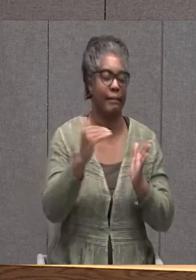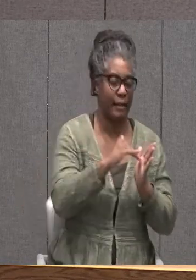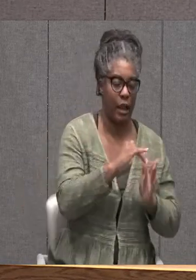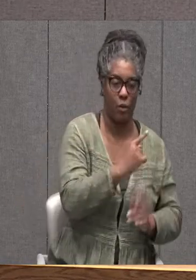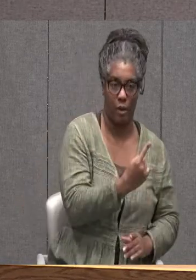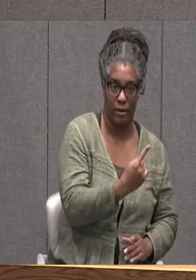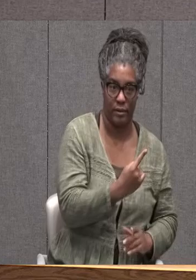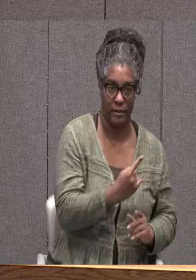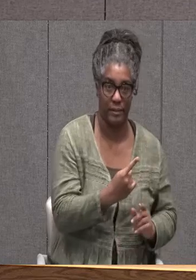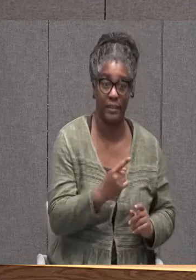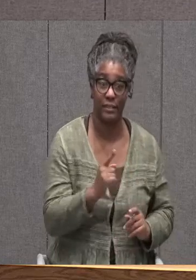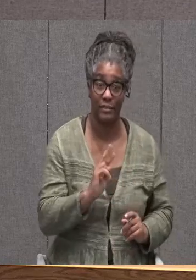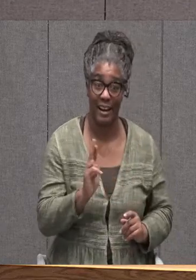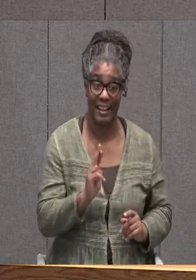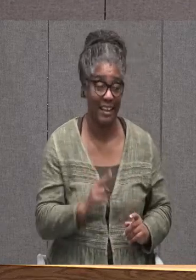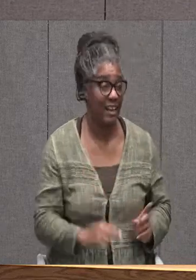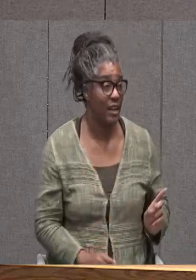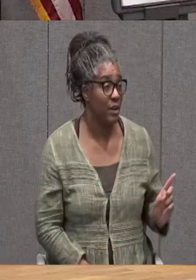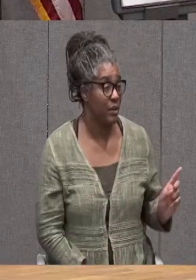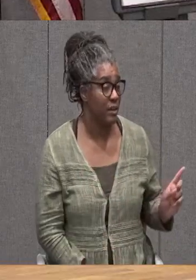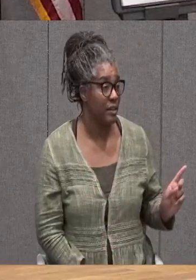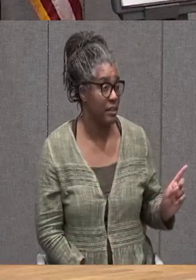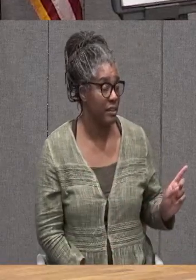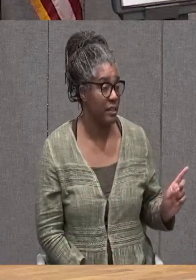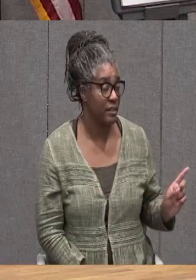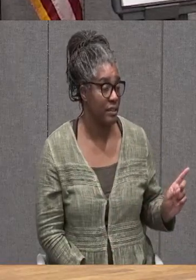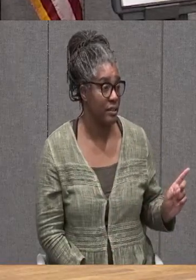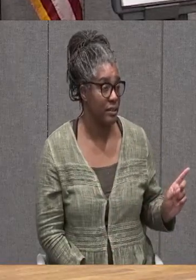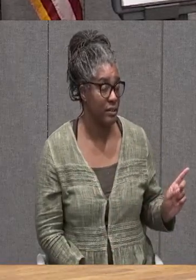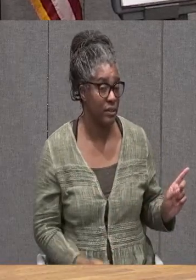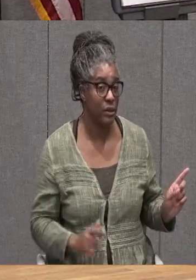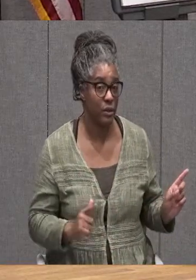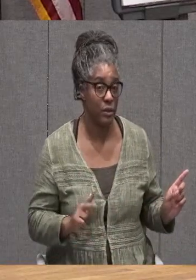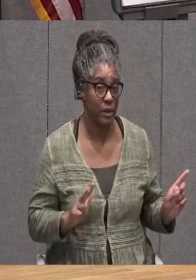All right, five, six, ready, go, one, two, three, four,